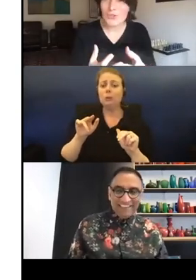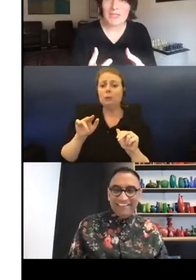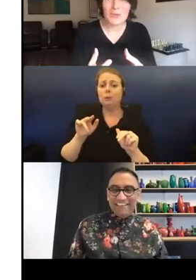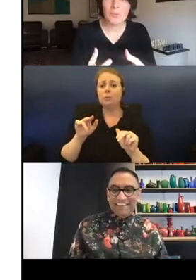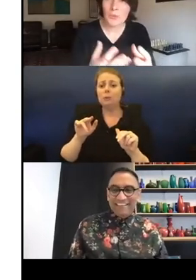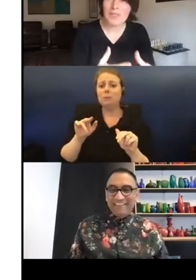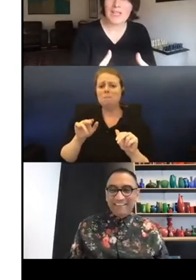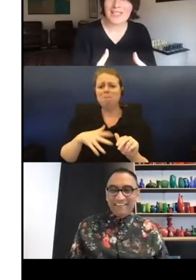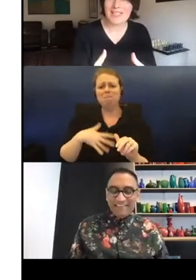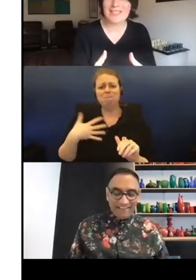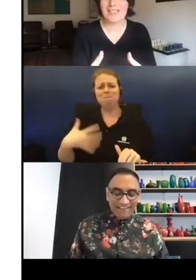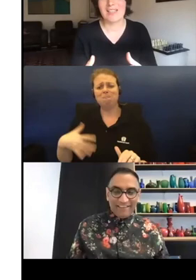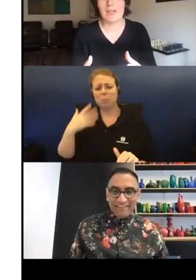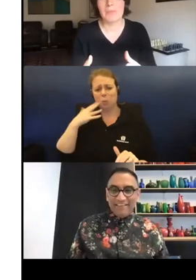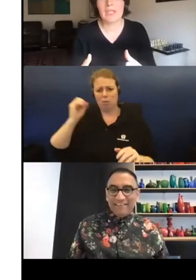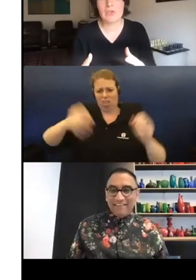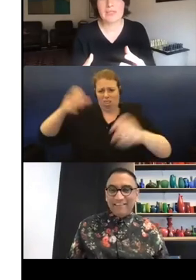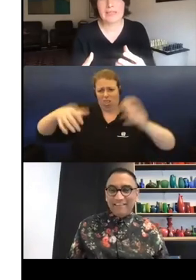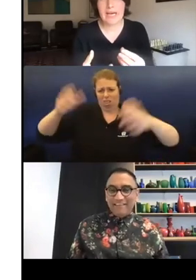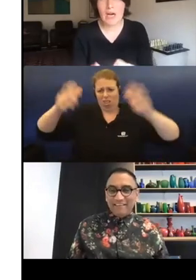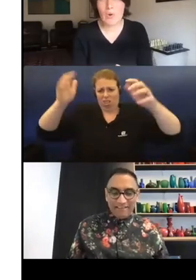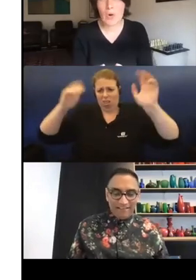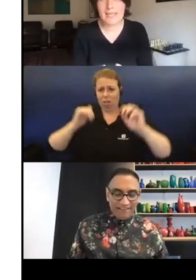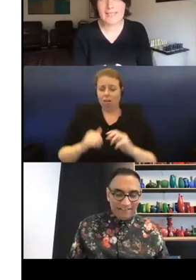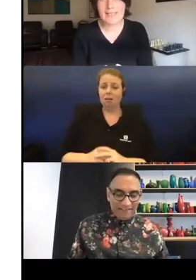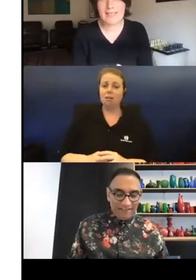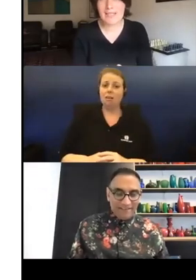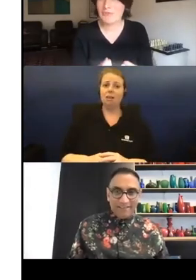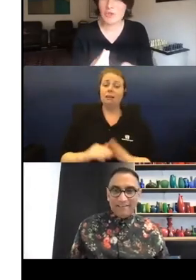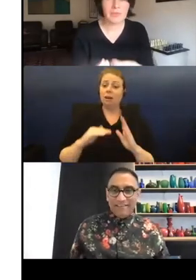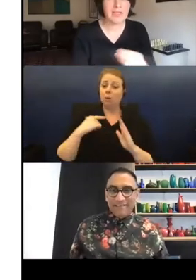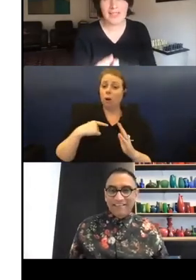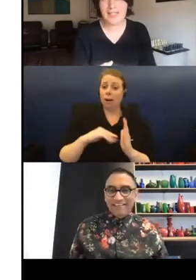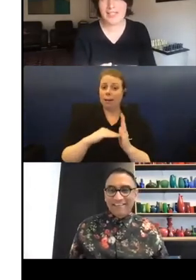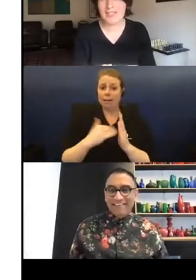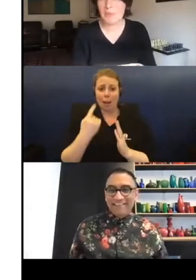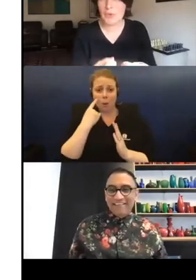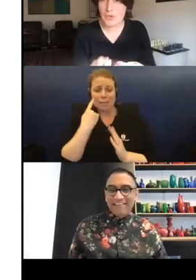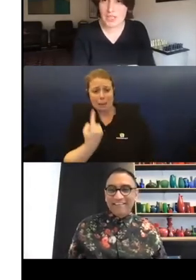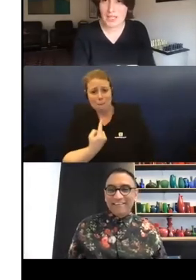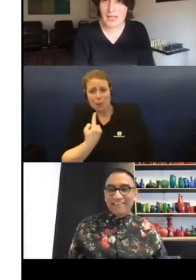to put them like this because now i see the individual personality and their beauty and